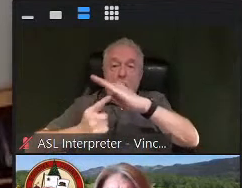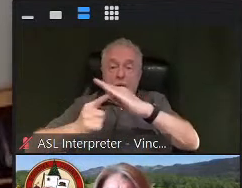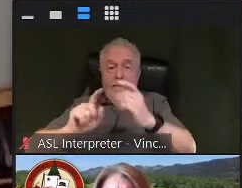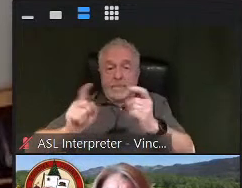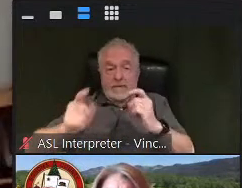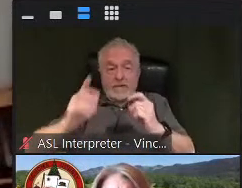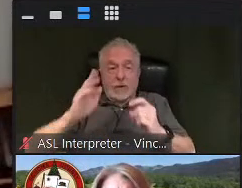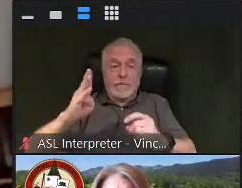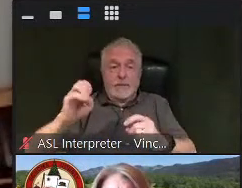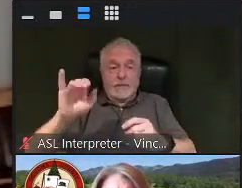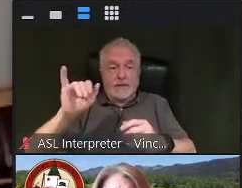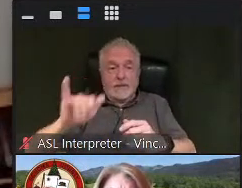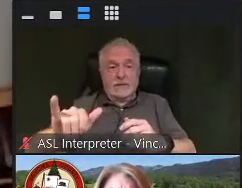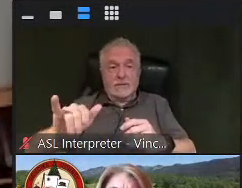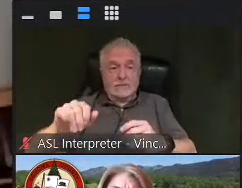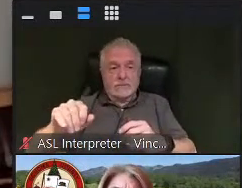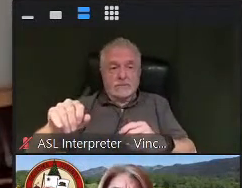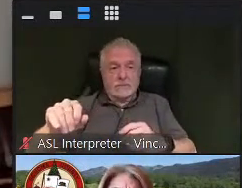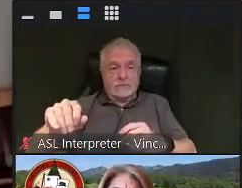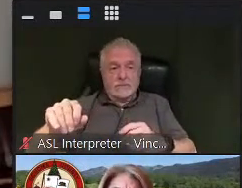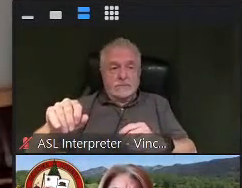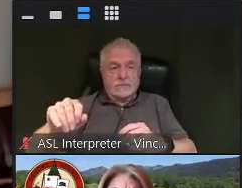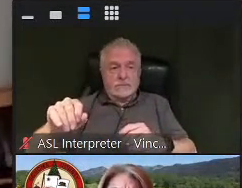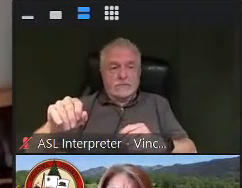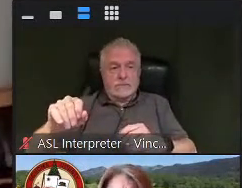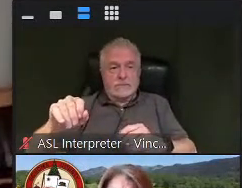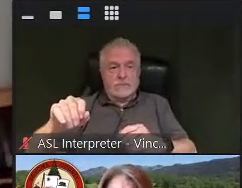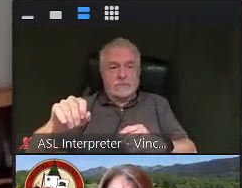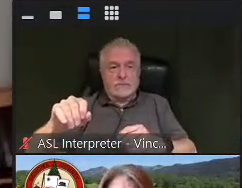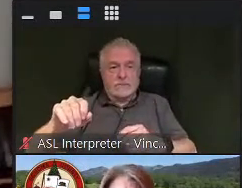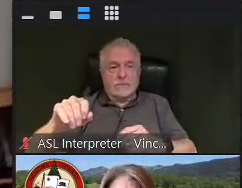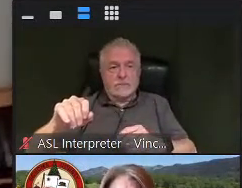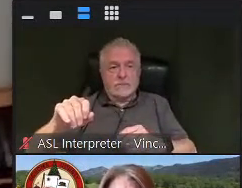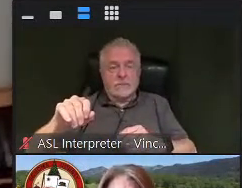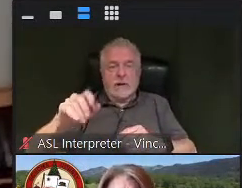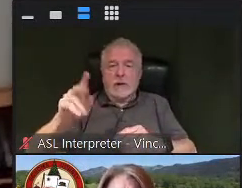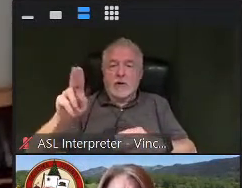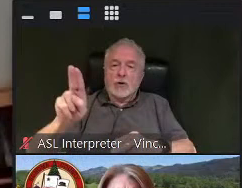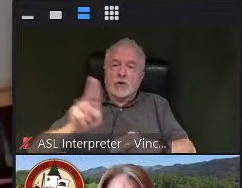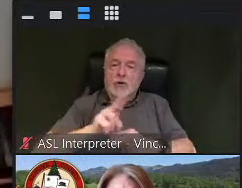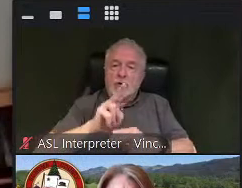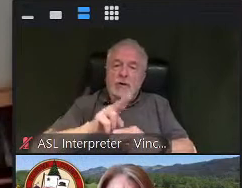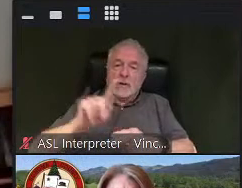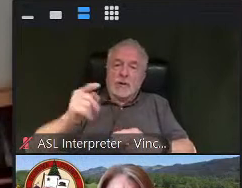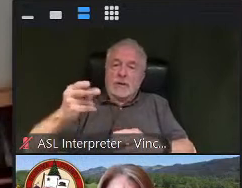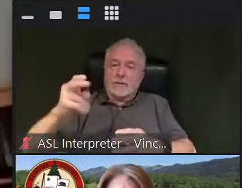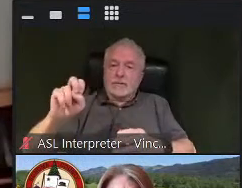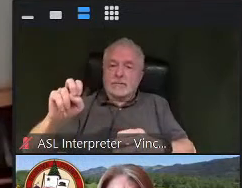will be that the two students that were using the.